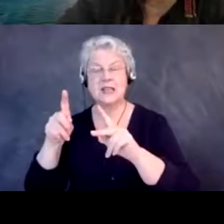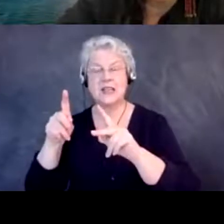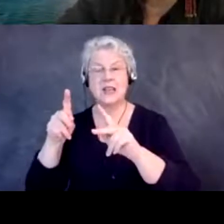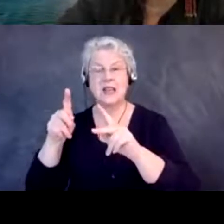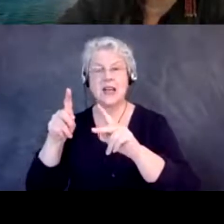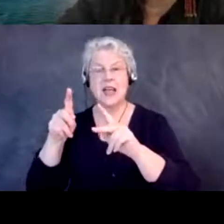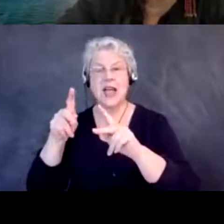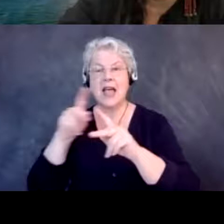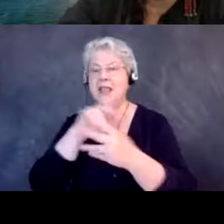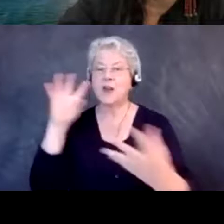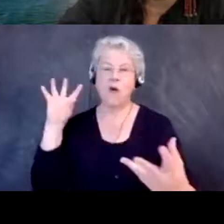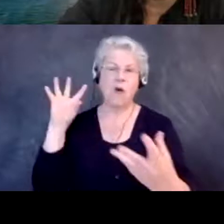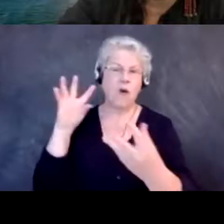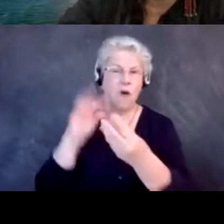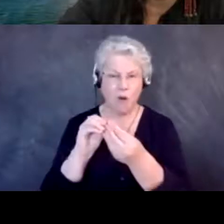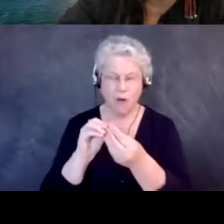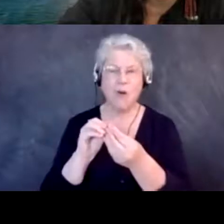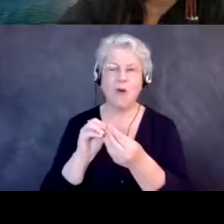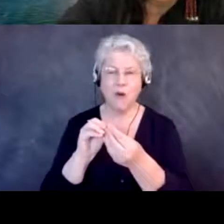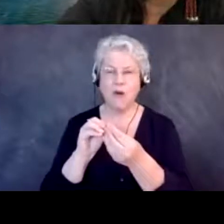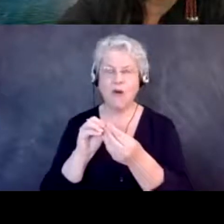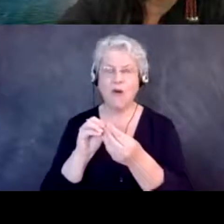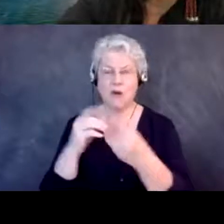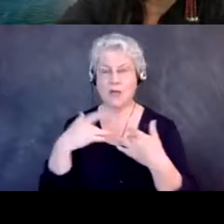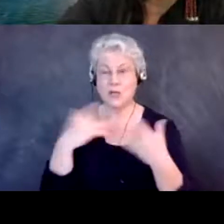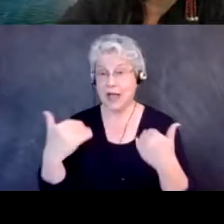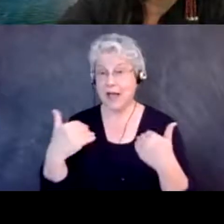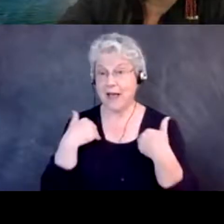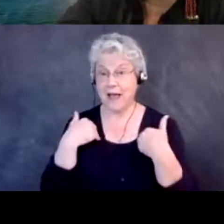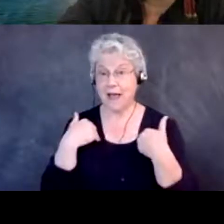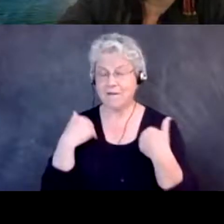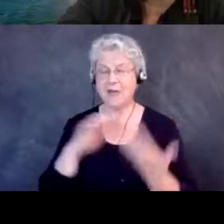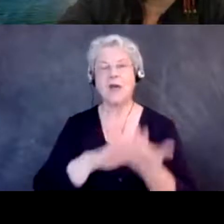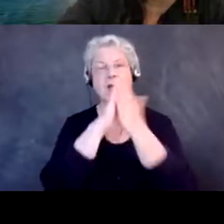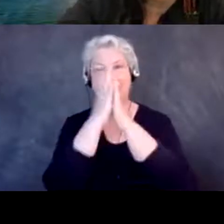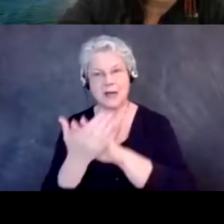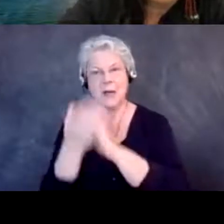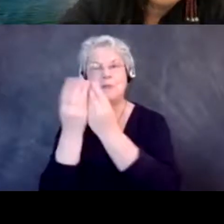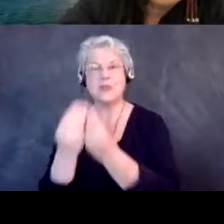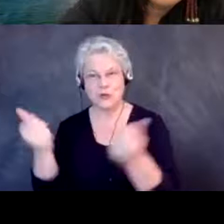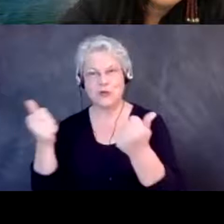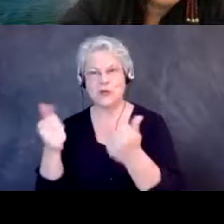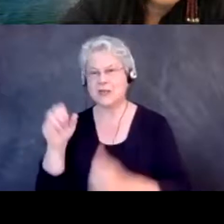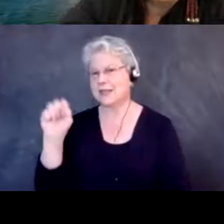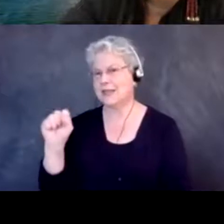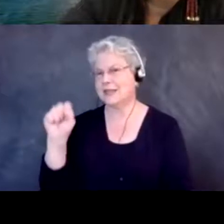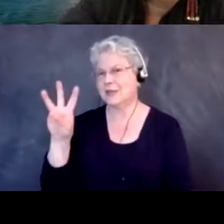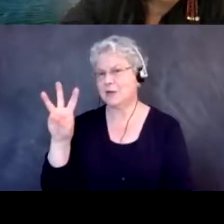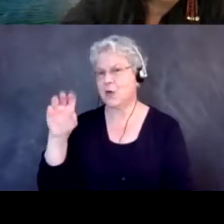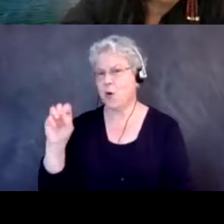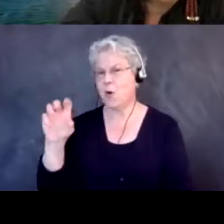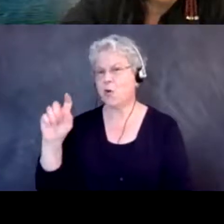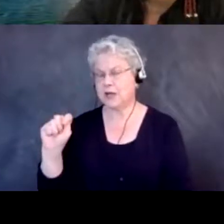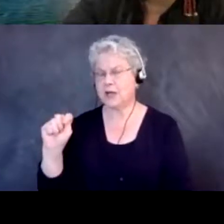all of these concerns we have into solutions. Okay, and I'll take the next slide.